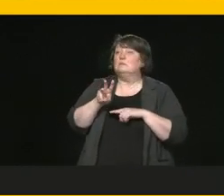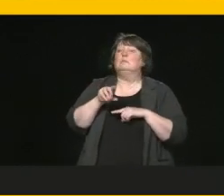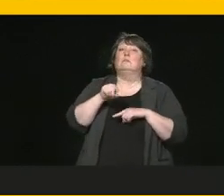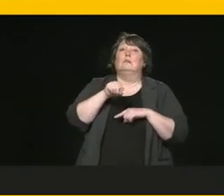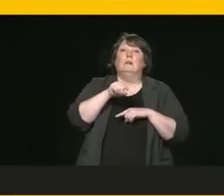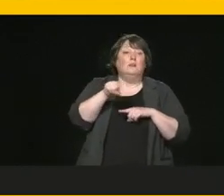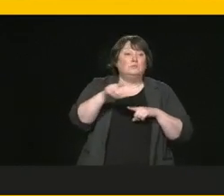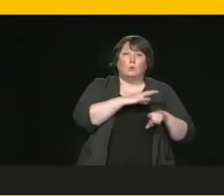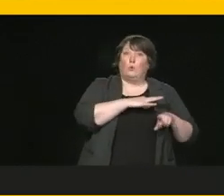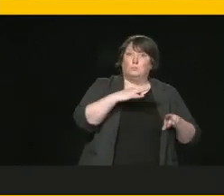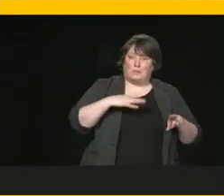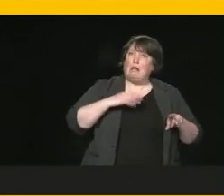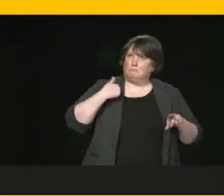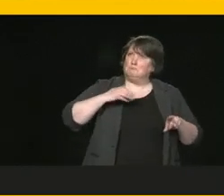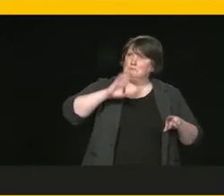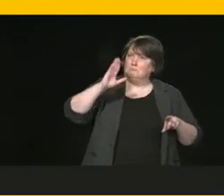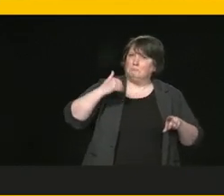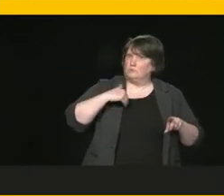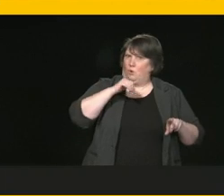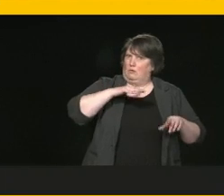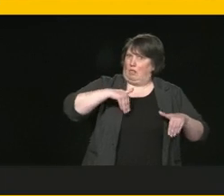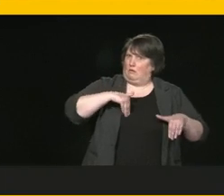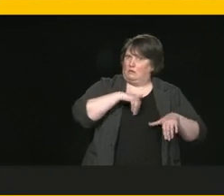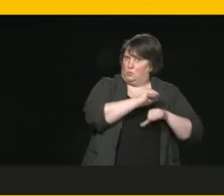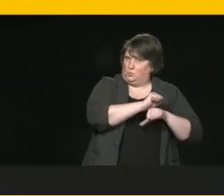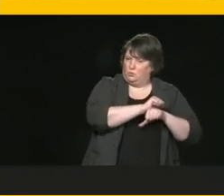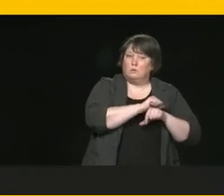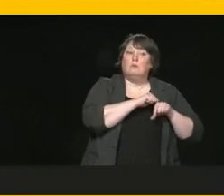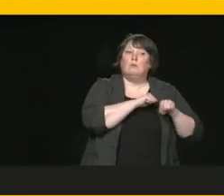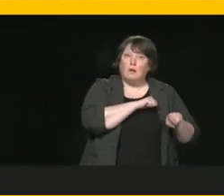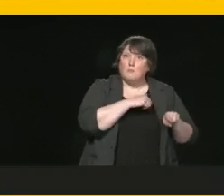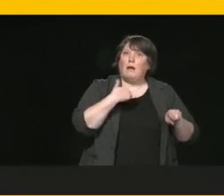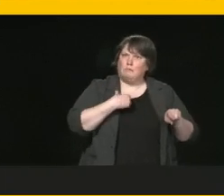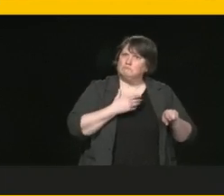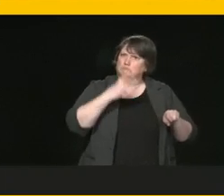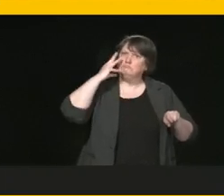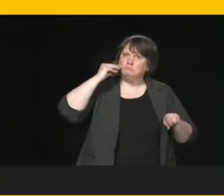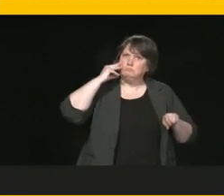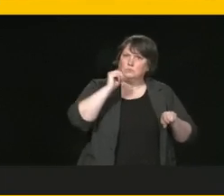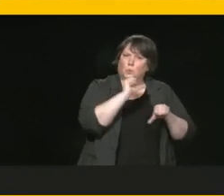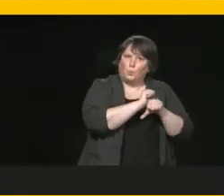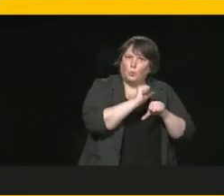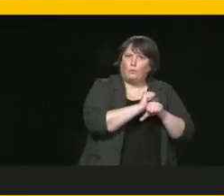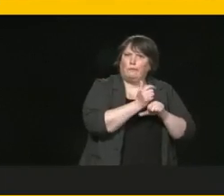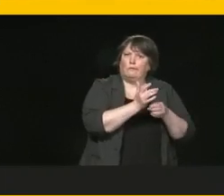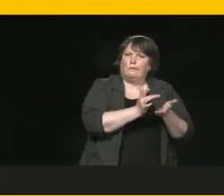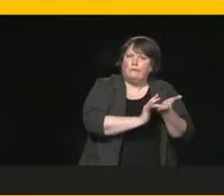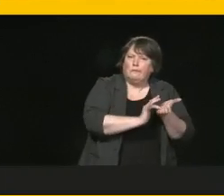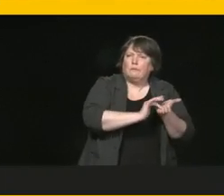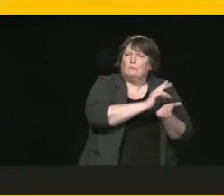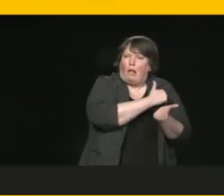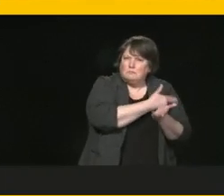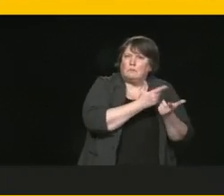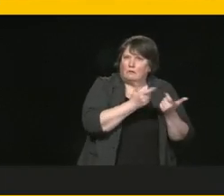WE HAVE DEVELOPED A PORTAL WHERE PEOPLE OF EXPERIENCE --